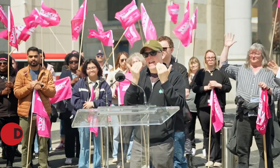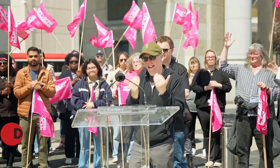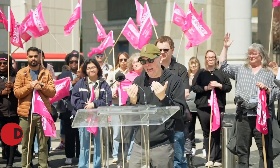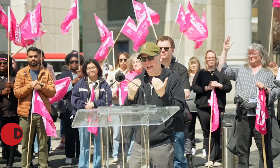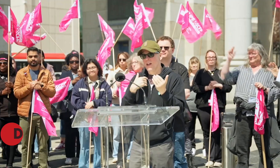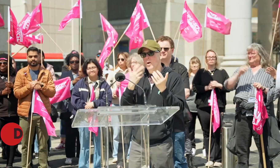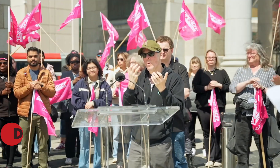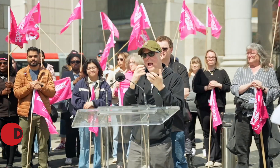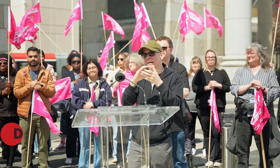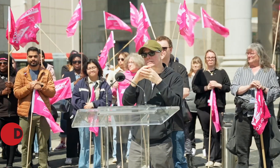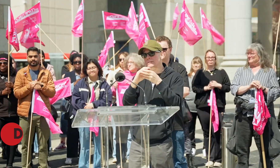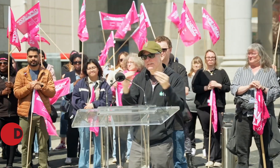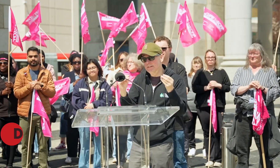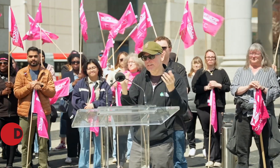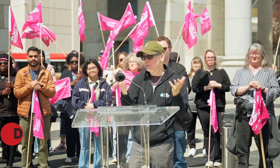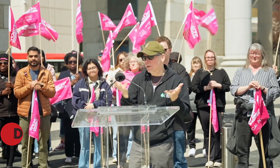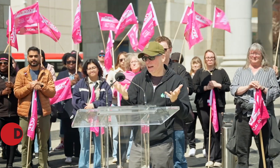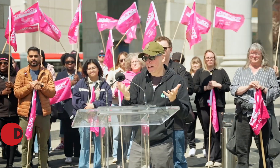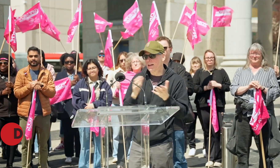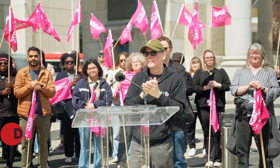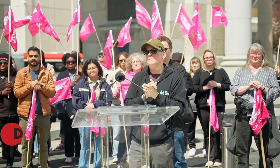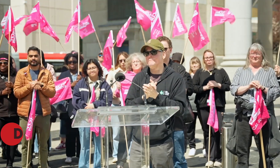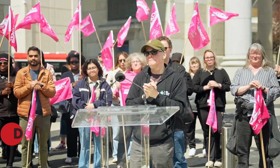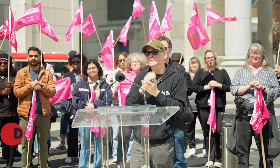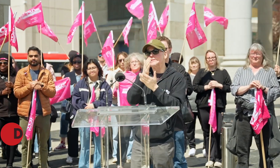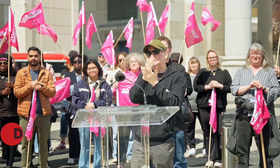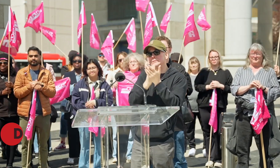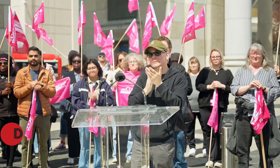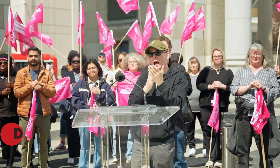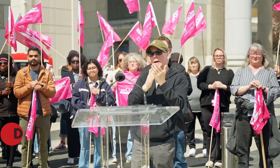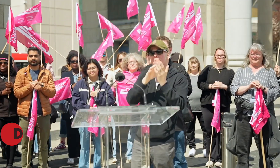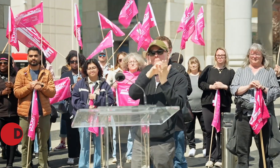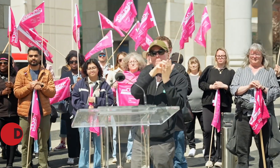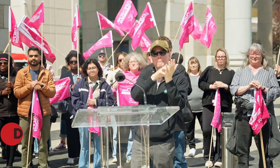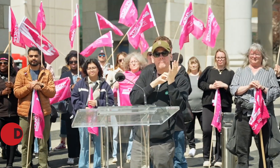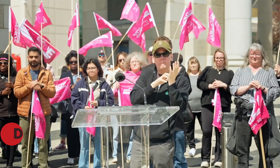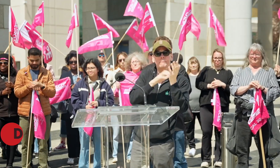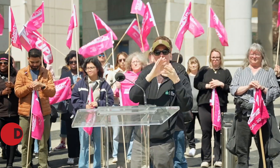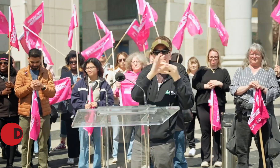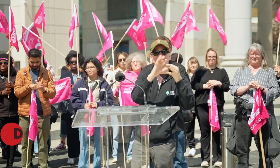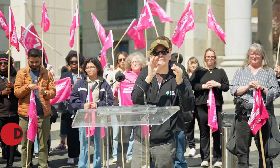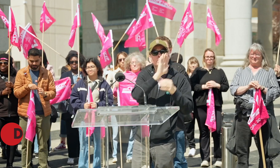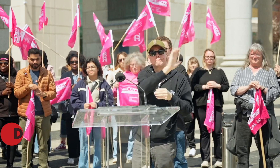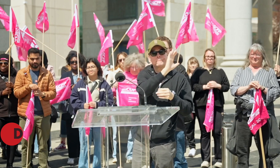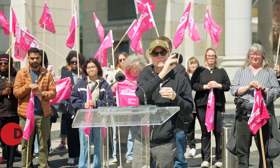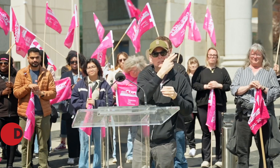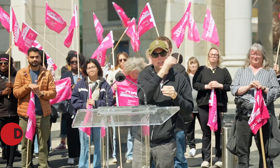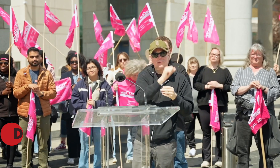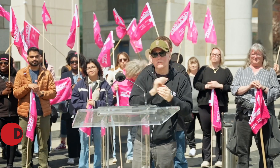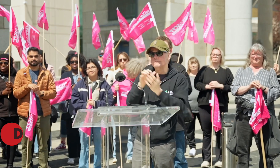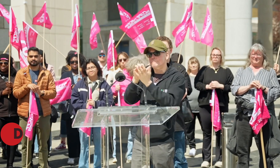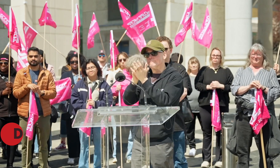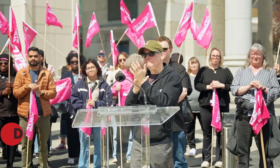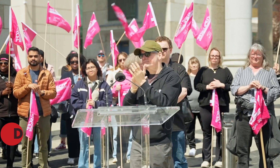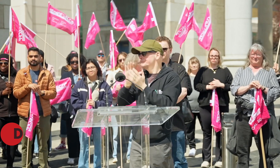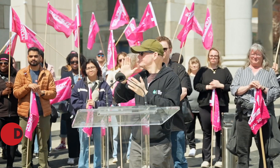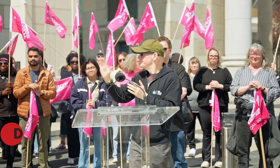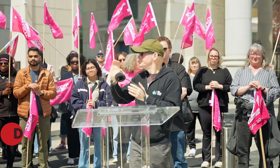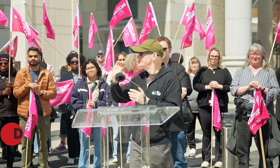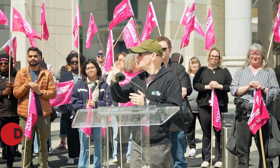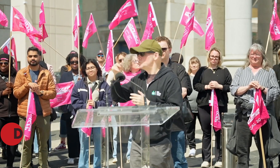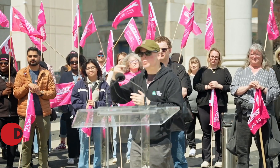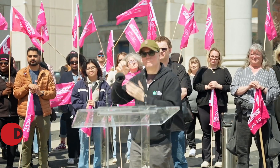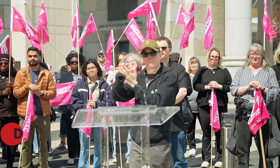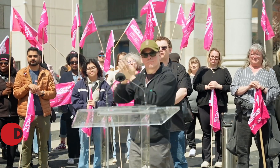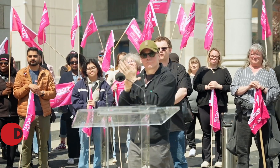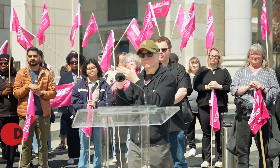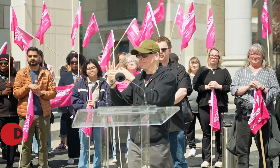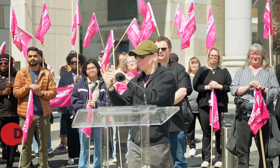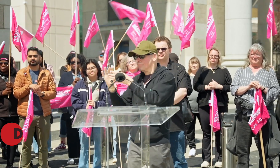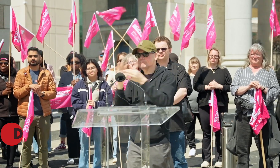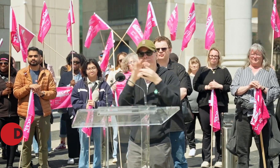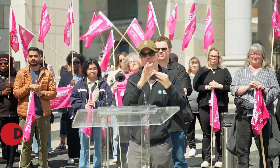I want to say this: I looked at statements from both CHS and CUPE 2073...